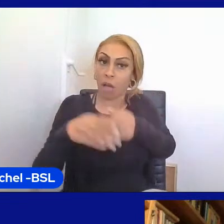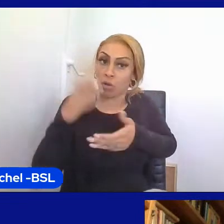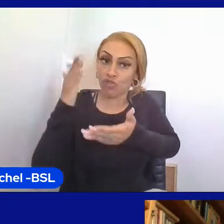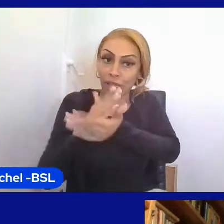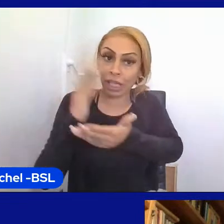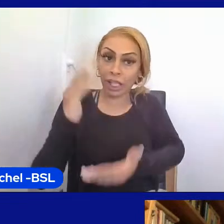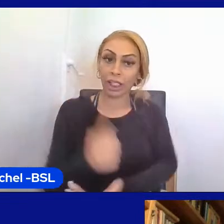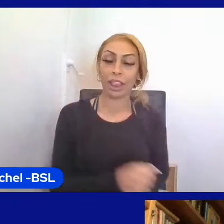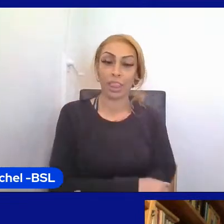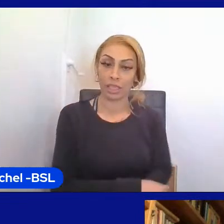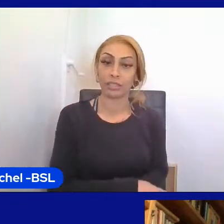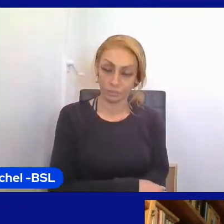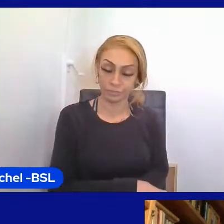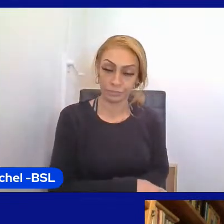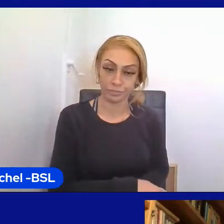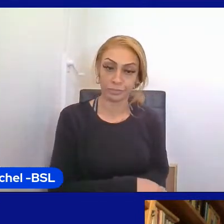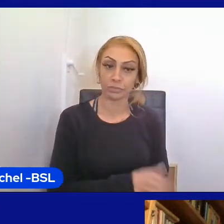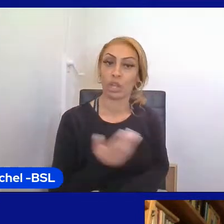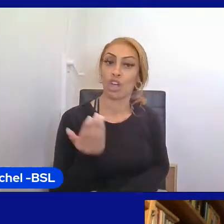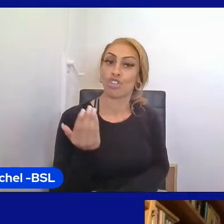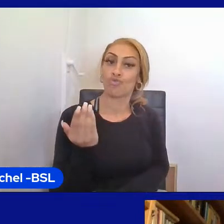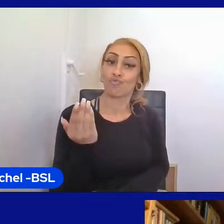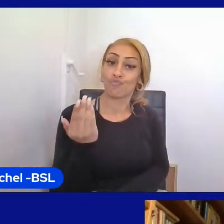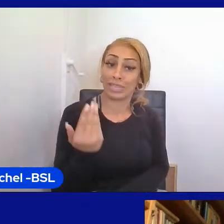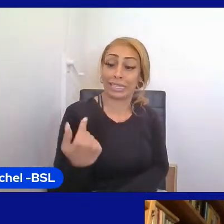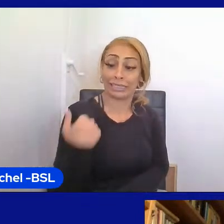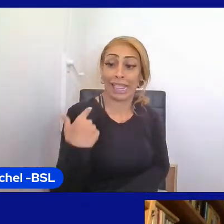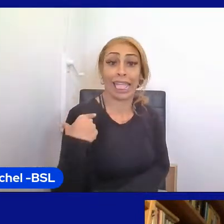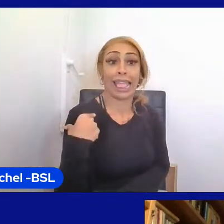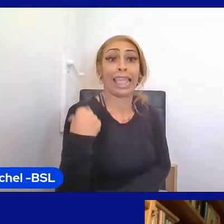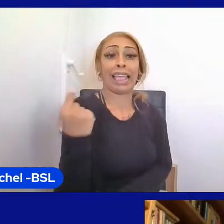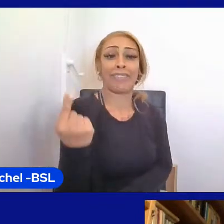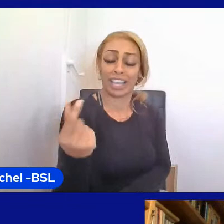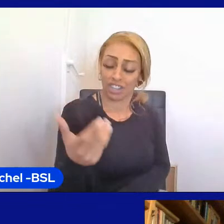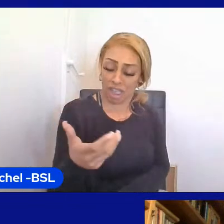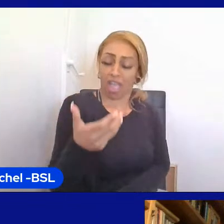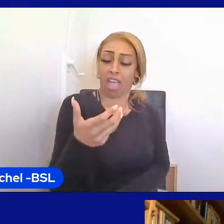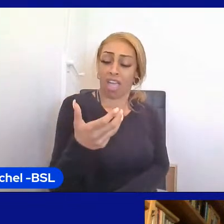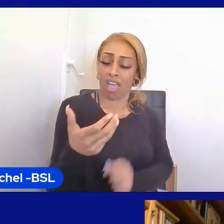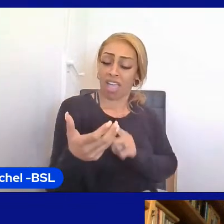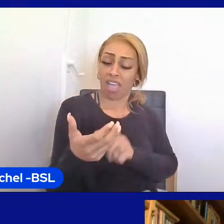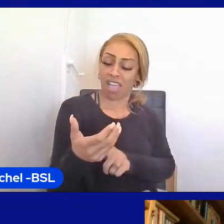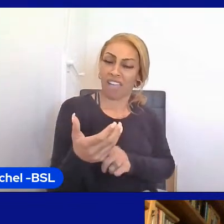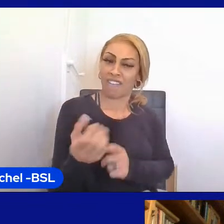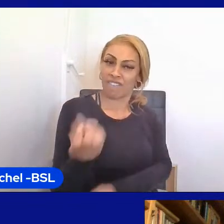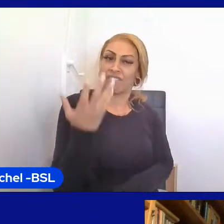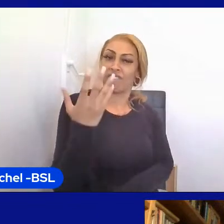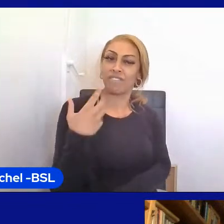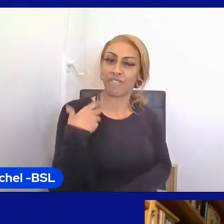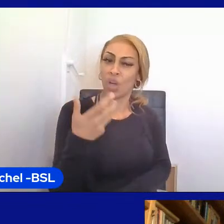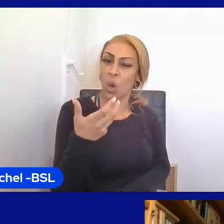So I have recently been getting invitation that pops up on my phone that asks me to reach this place.